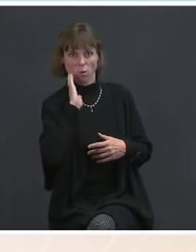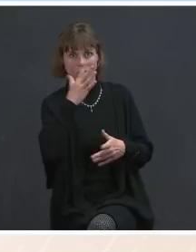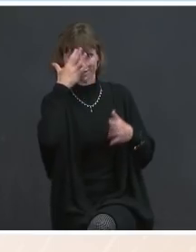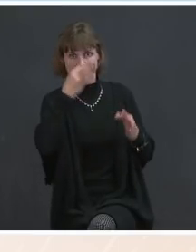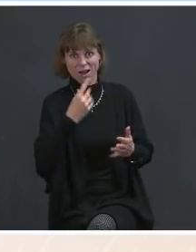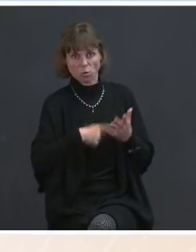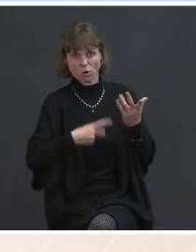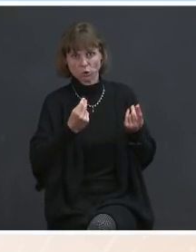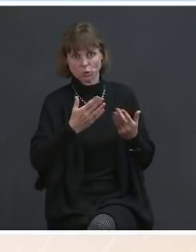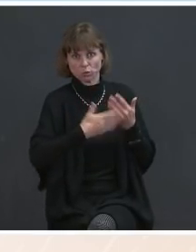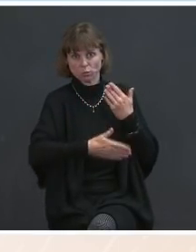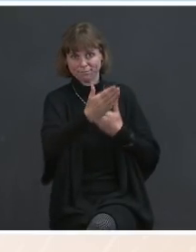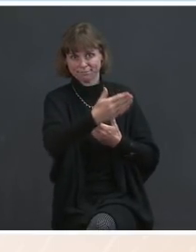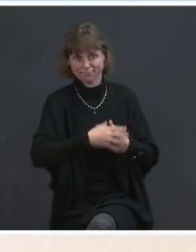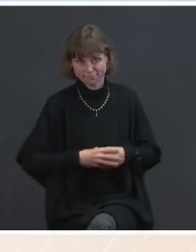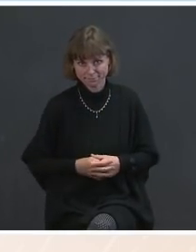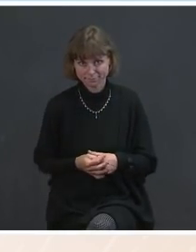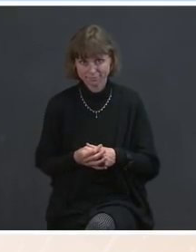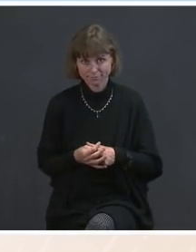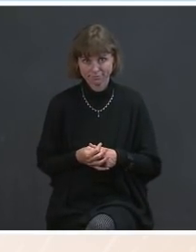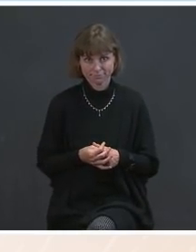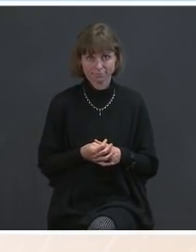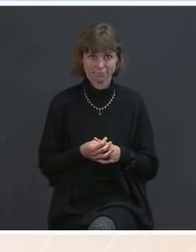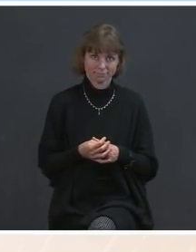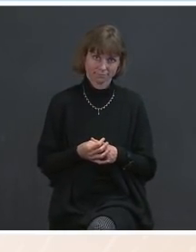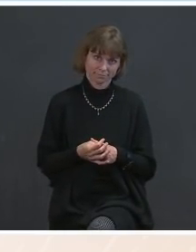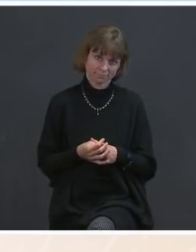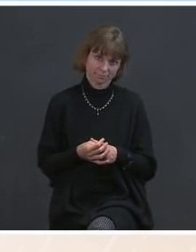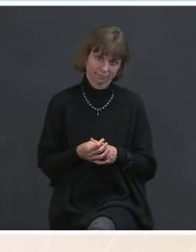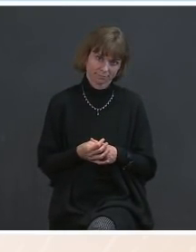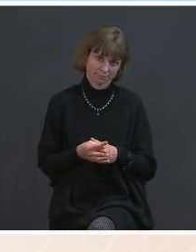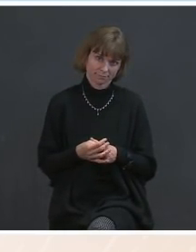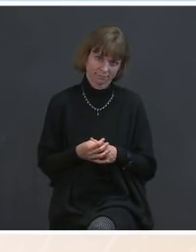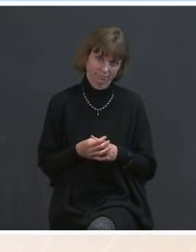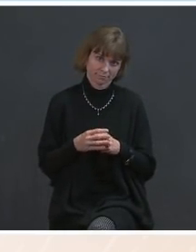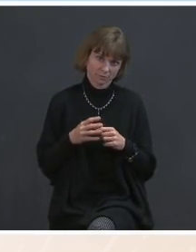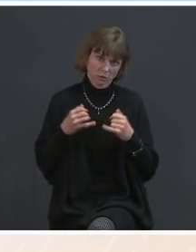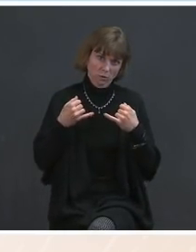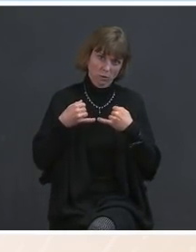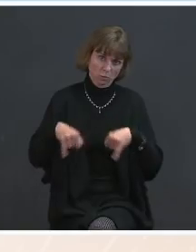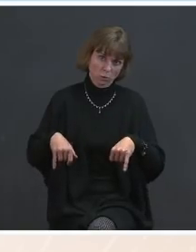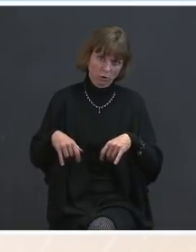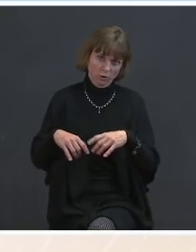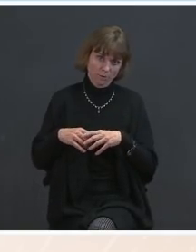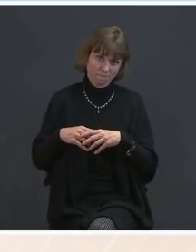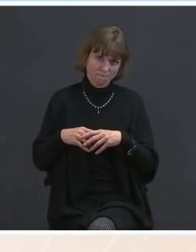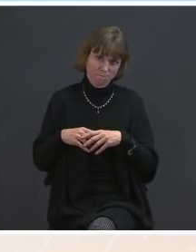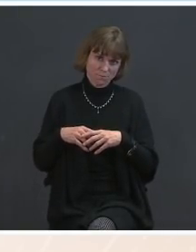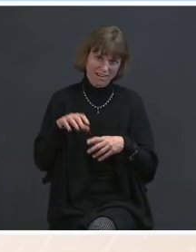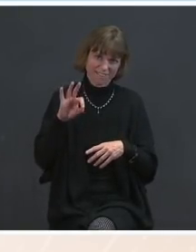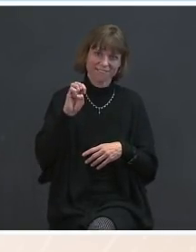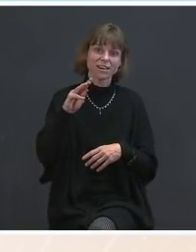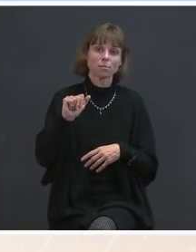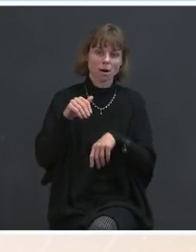The Press: Okay. Just quickly, on immigration: Given the FEMA deployment to the border, I wanted to see if the administration is going